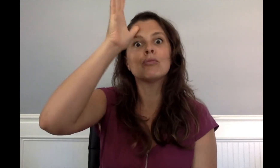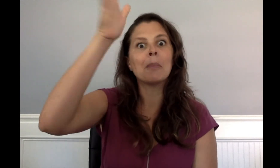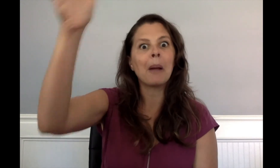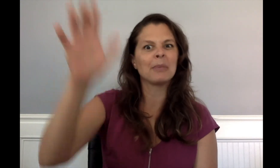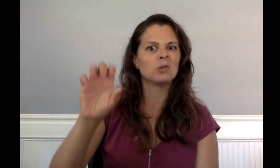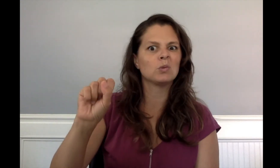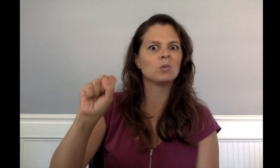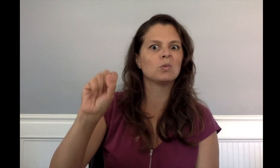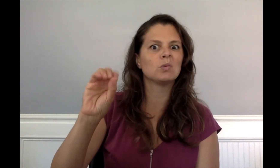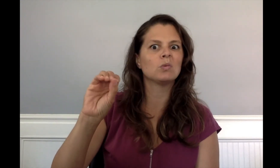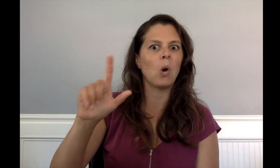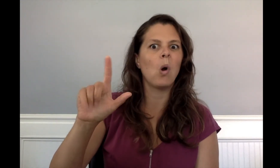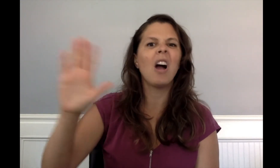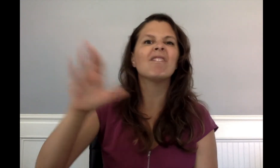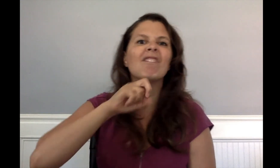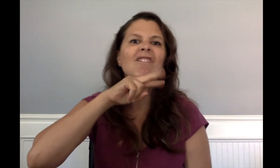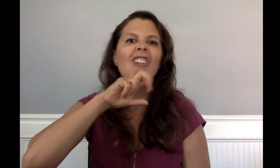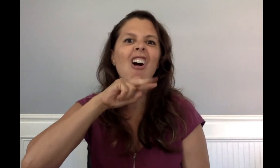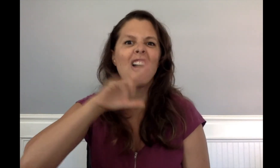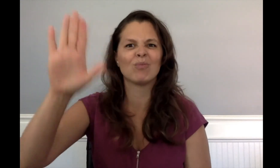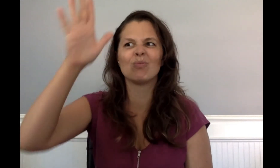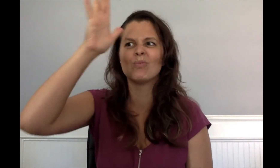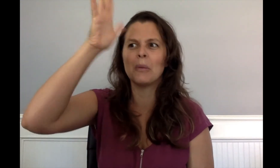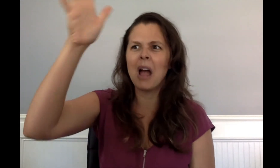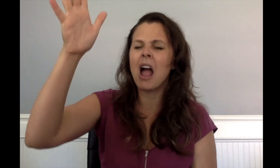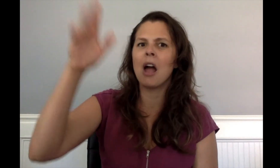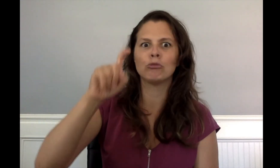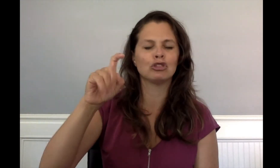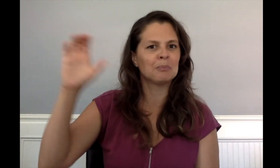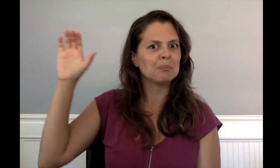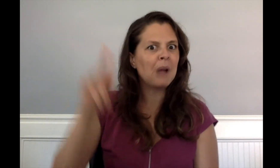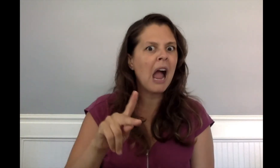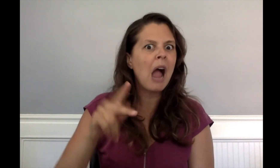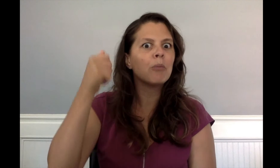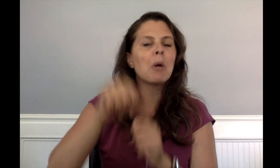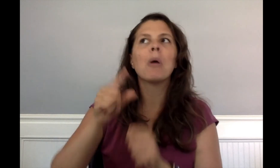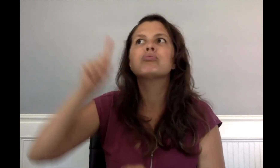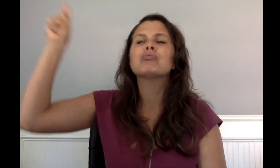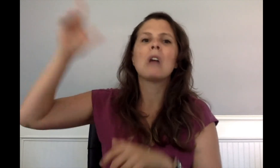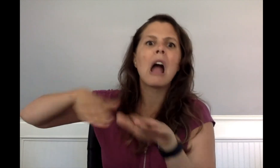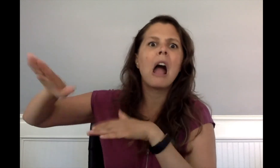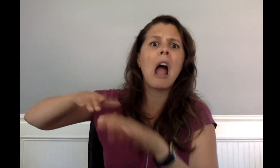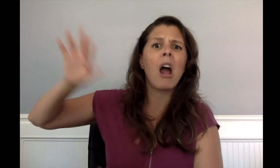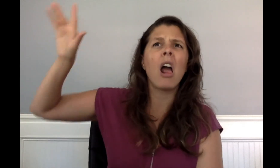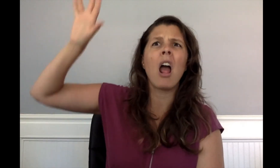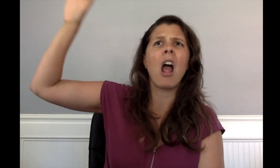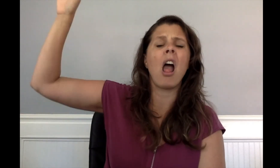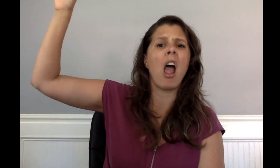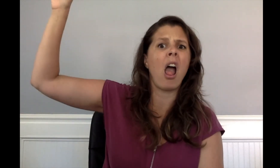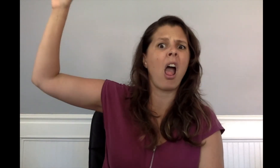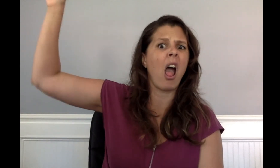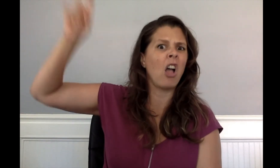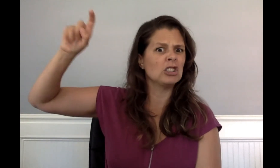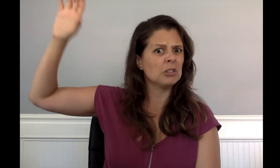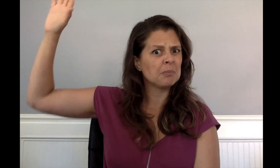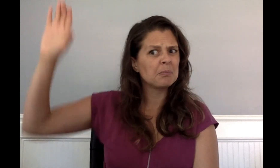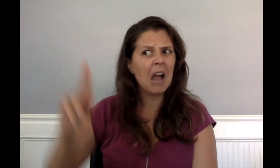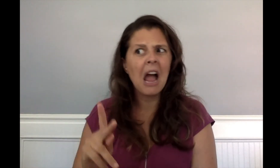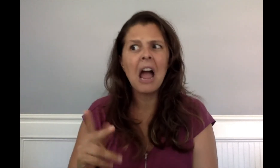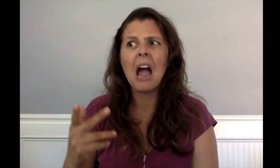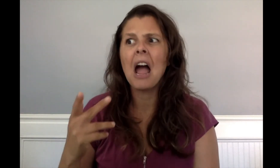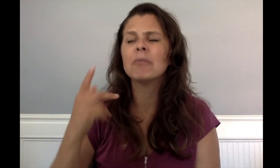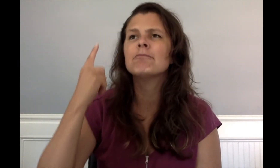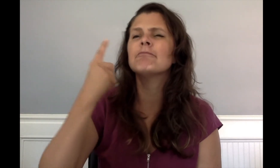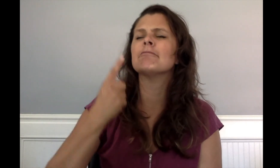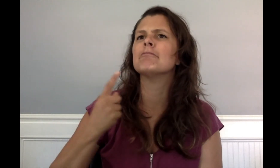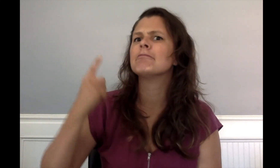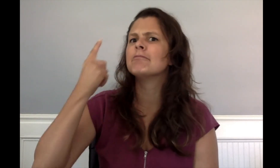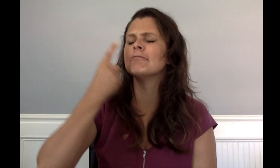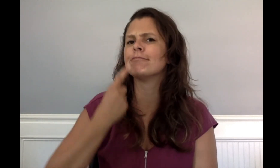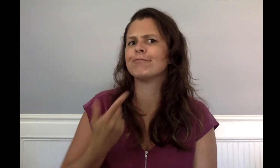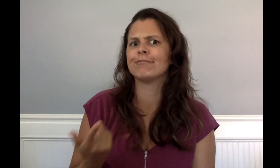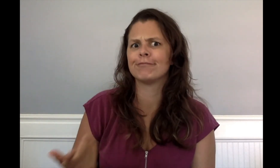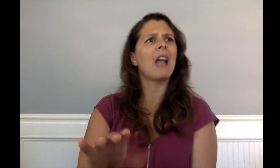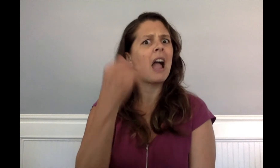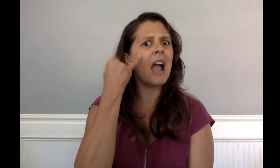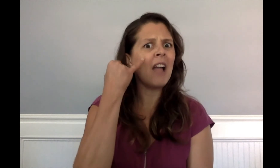Grandpa Sol had to be back by now.